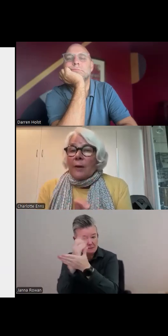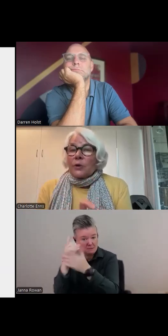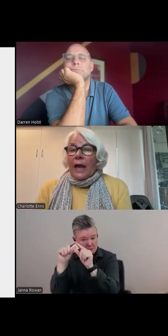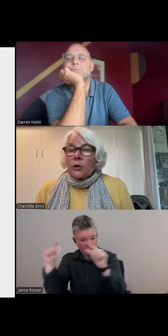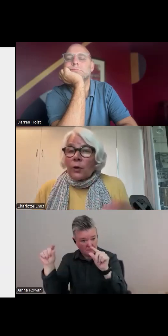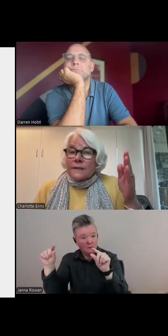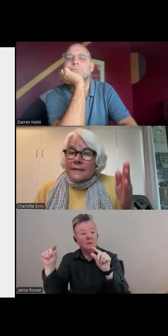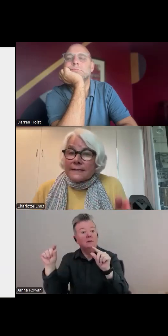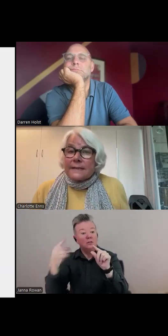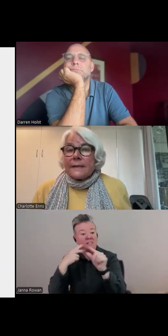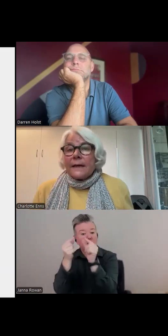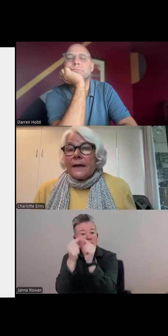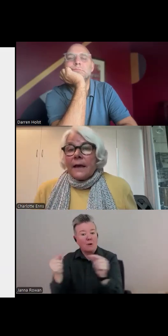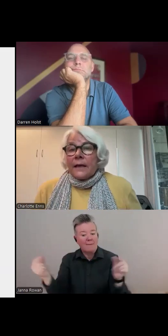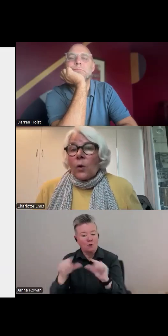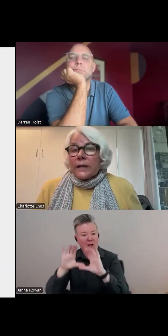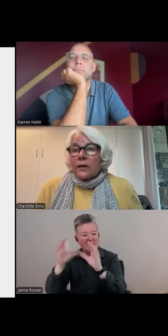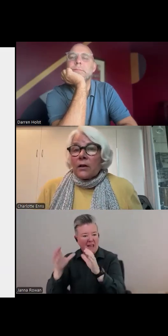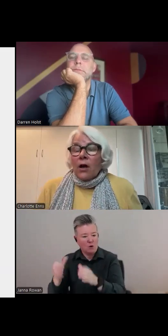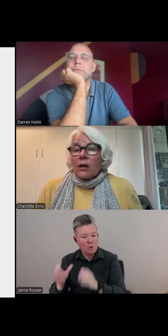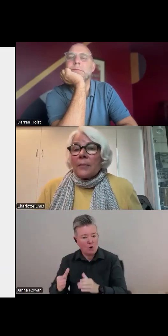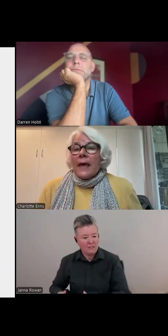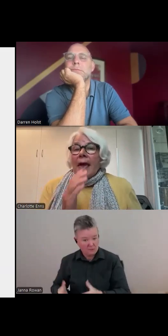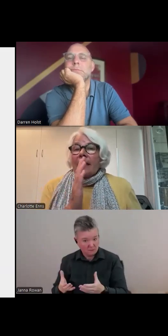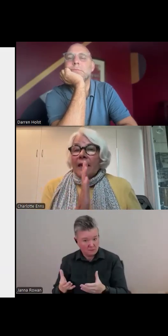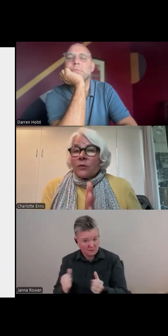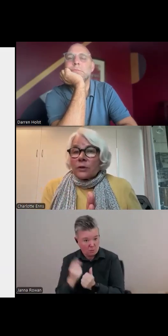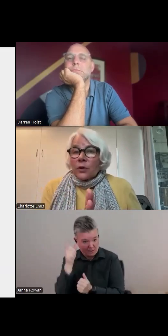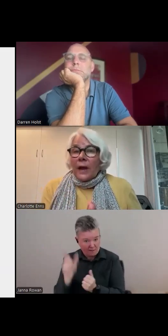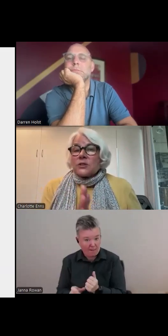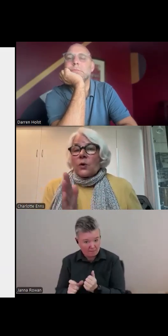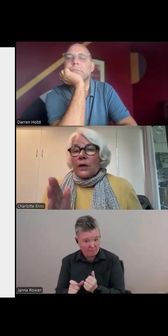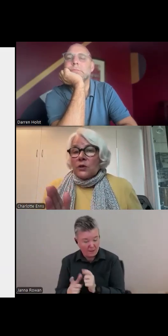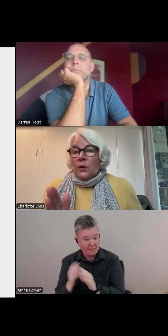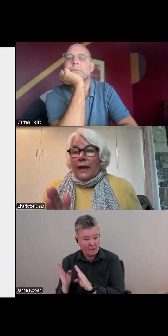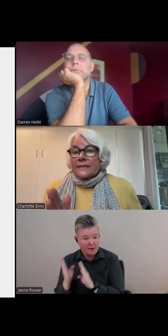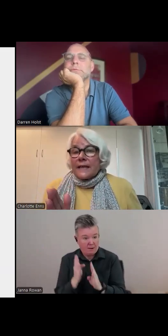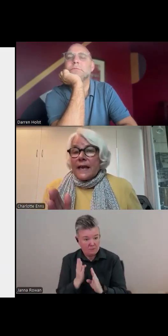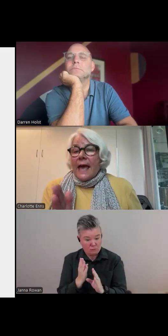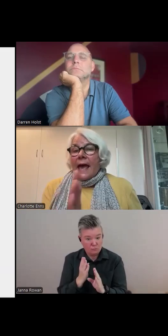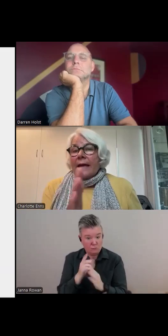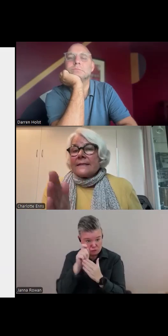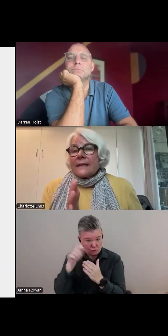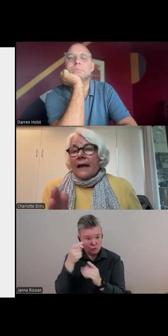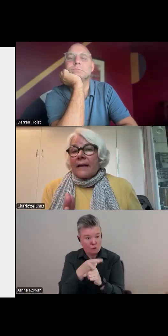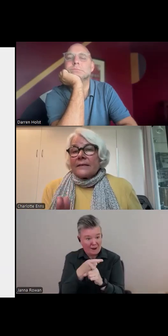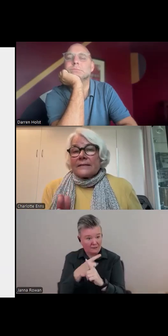you'll see all the grammar categories listed in one column and then correct or incorrect.